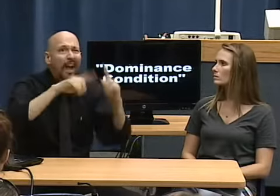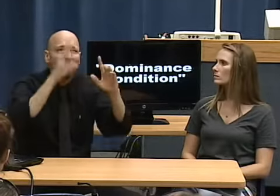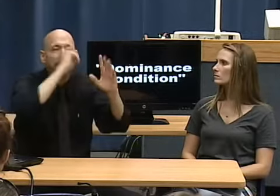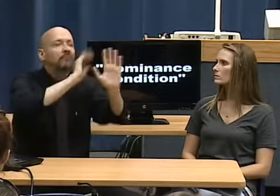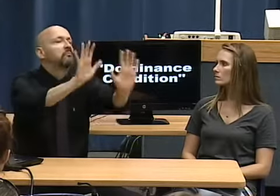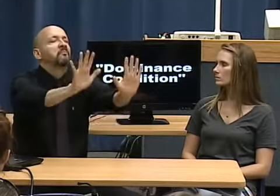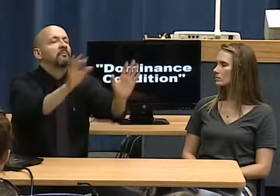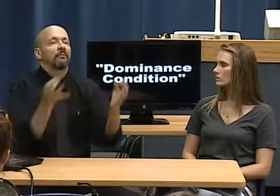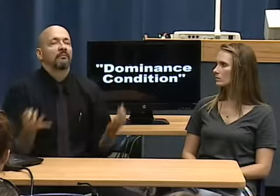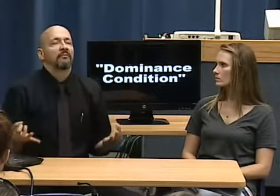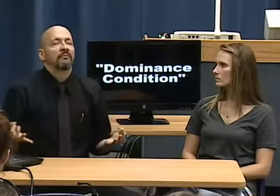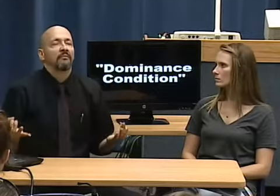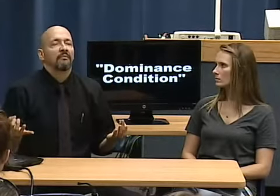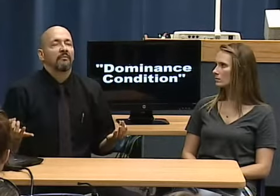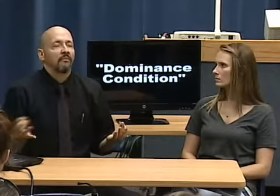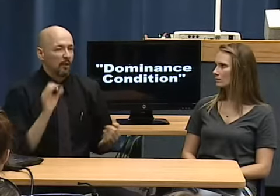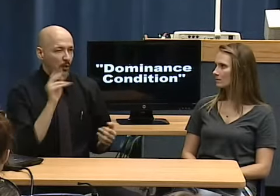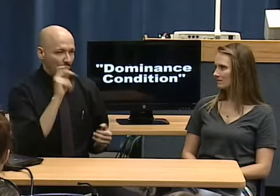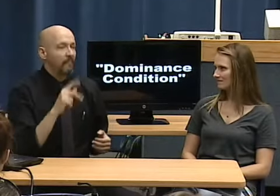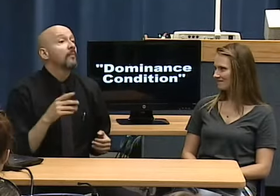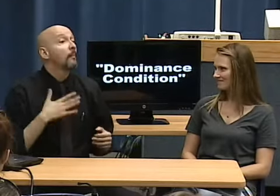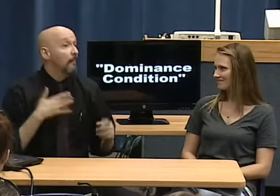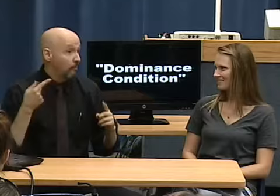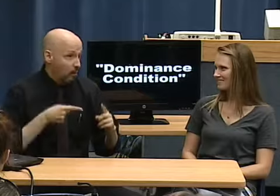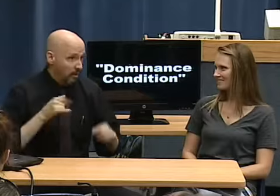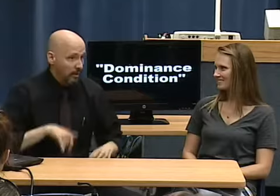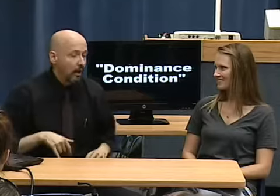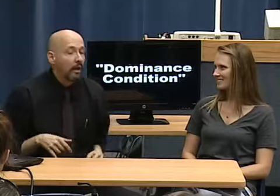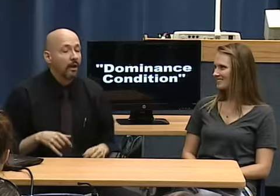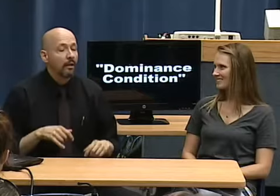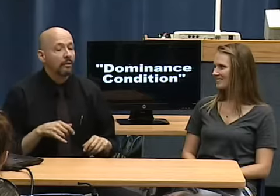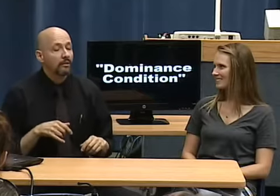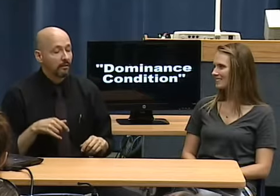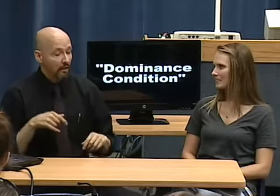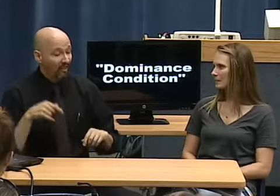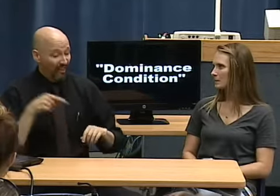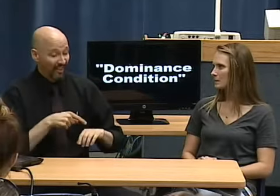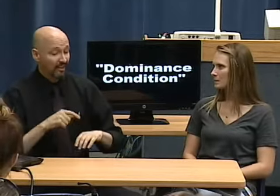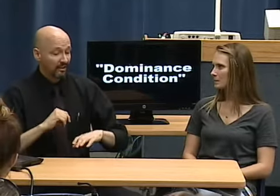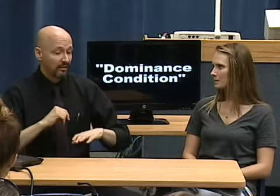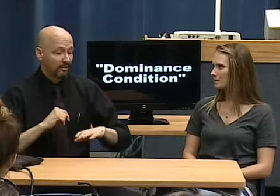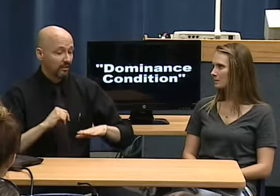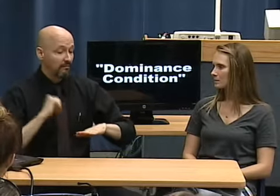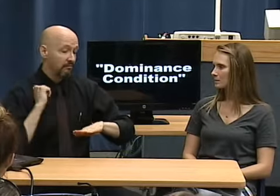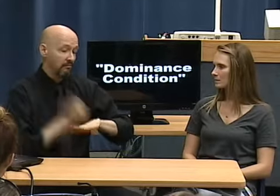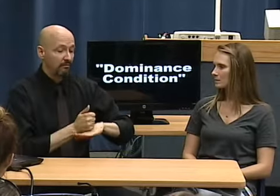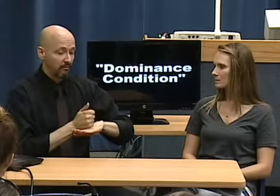Hold on. Take a breath. OK. My point is that this base hand in "establish"...